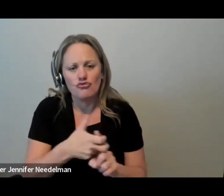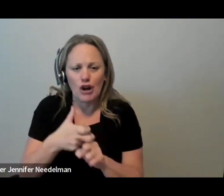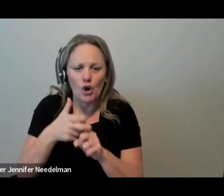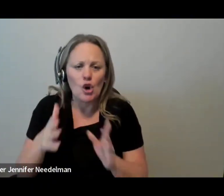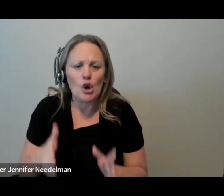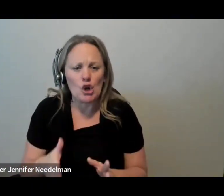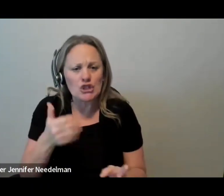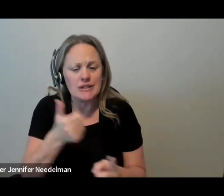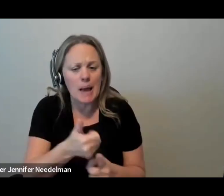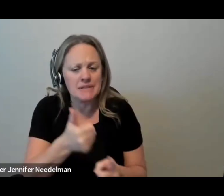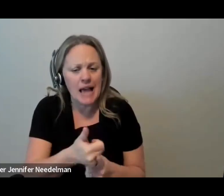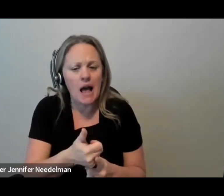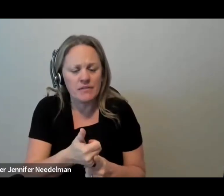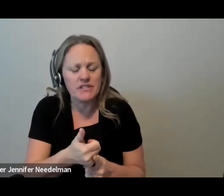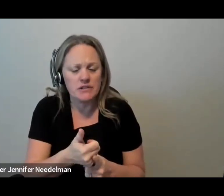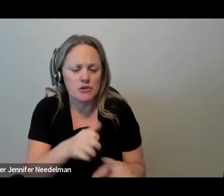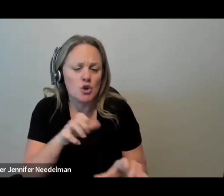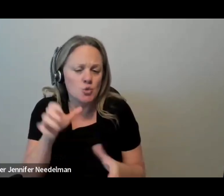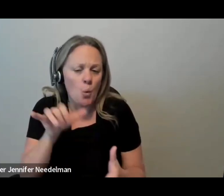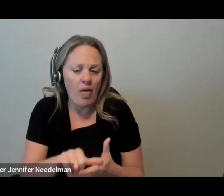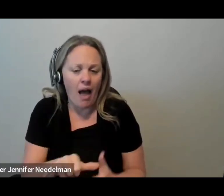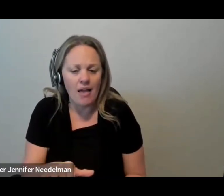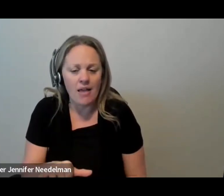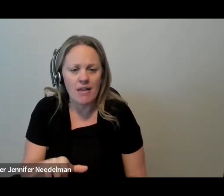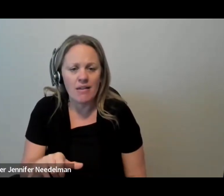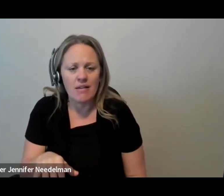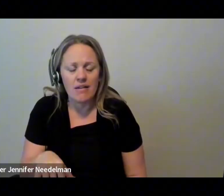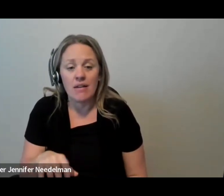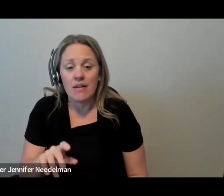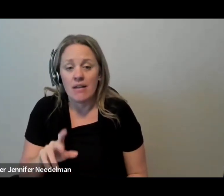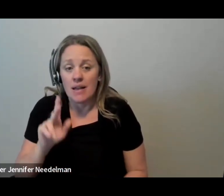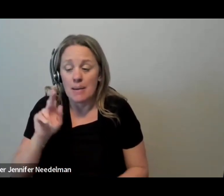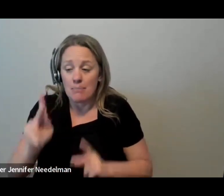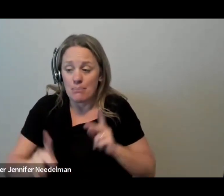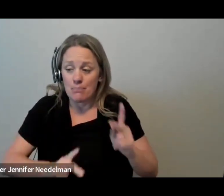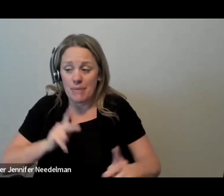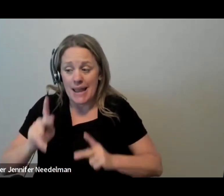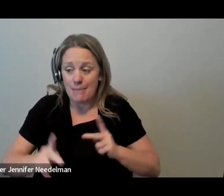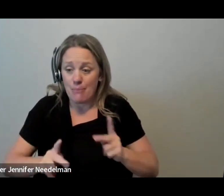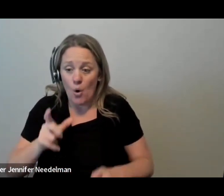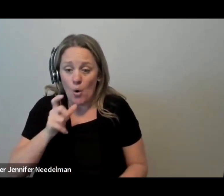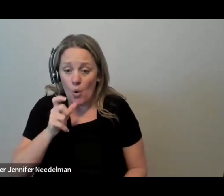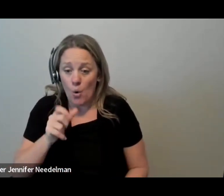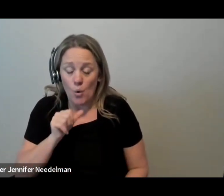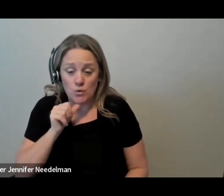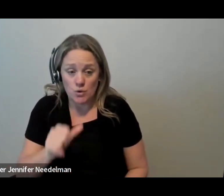and, and I think this is helpful for everybody to know. People that aren't really doing this for a living